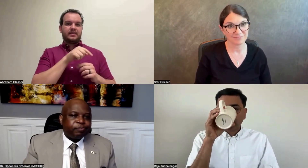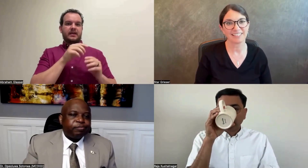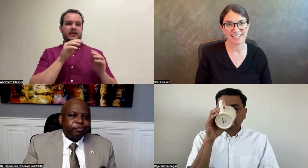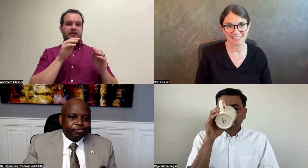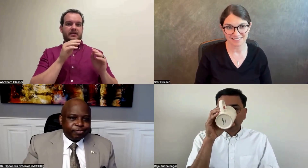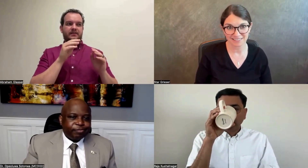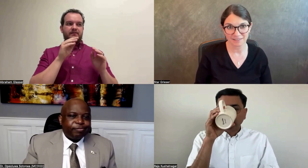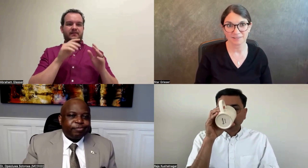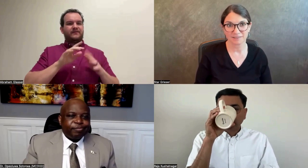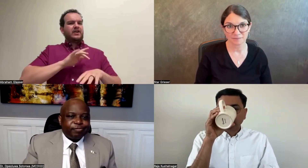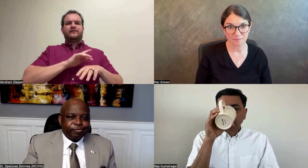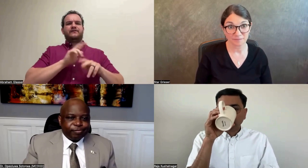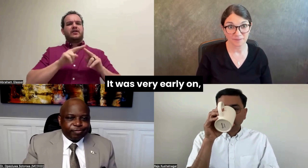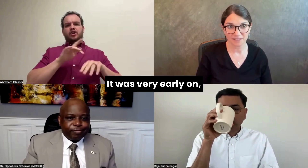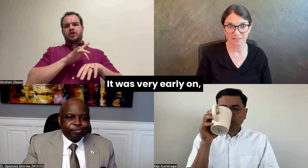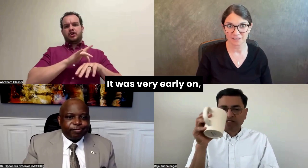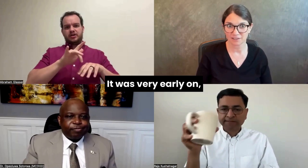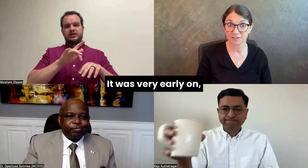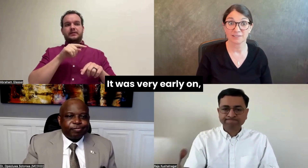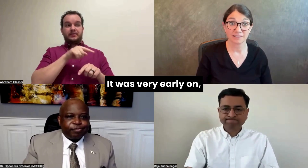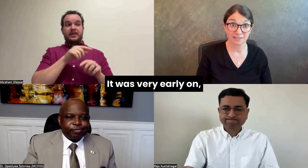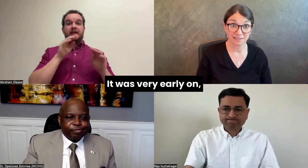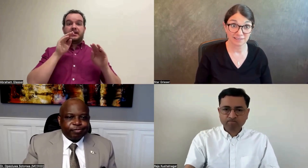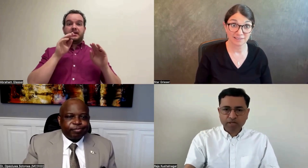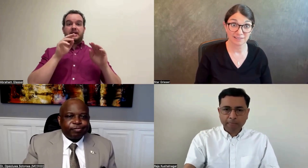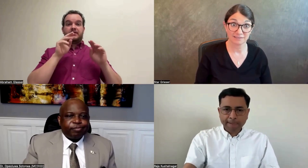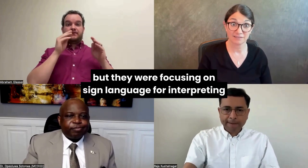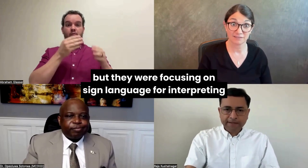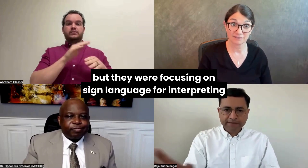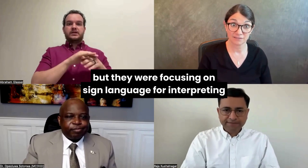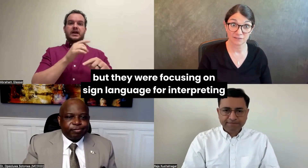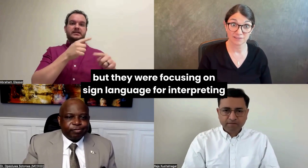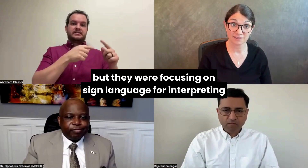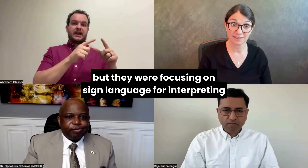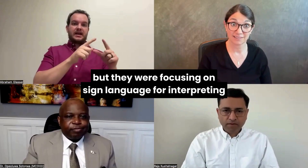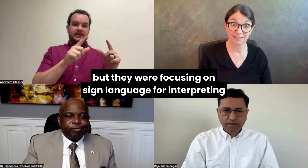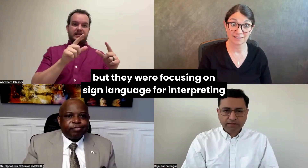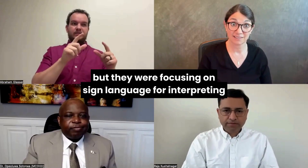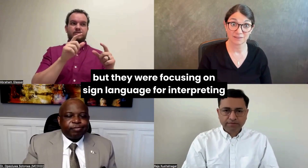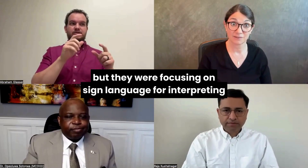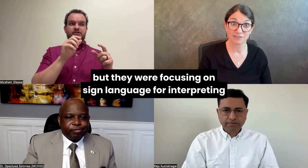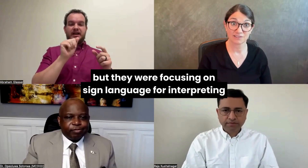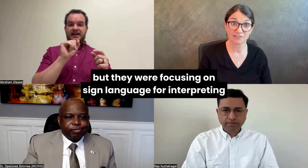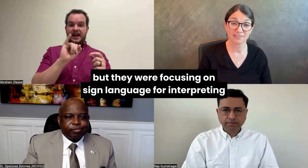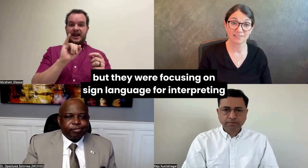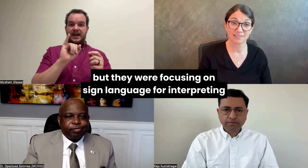It was very early on, but they were focusing on sign language for interpreting